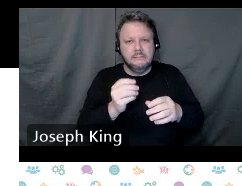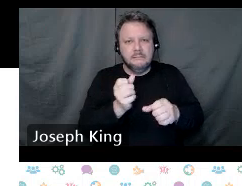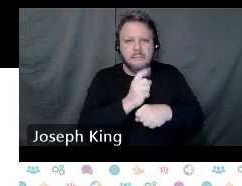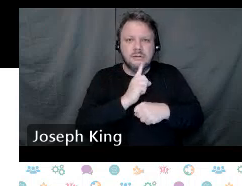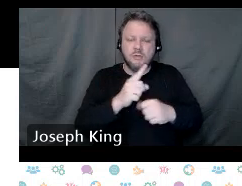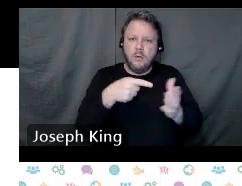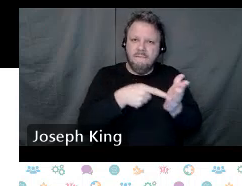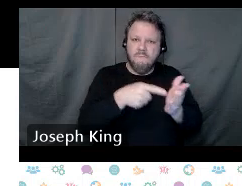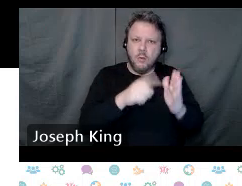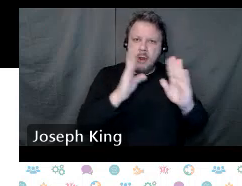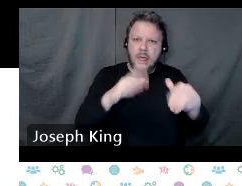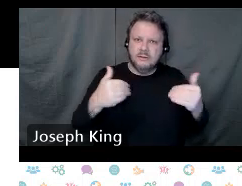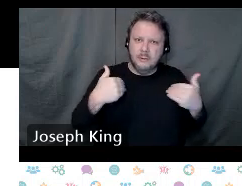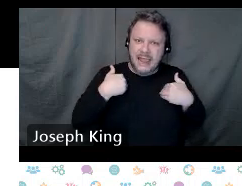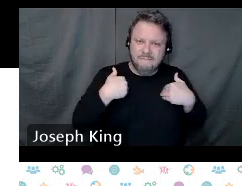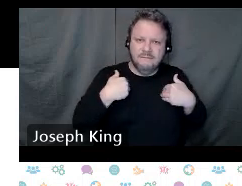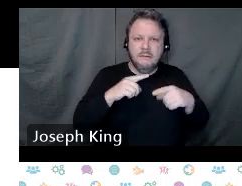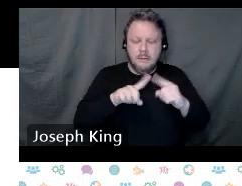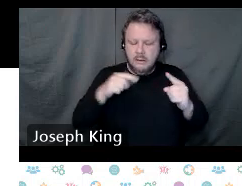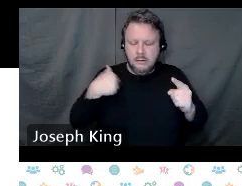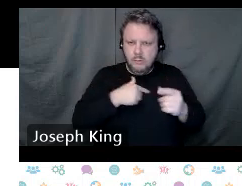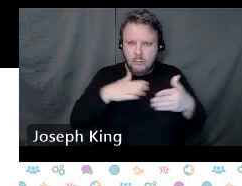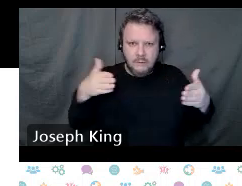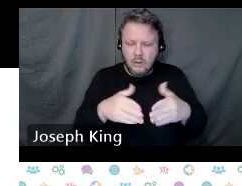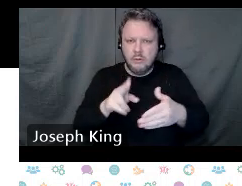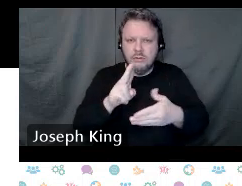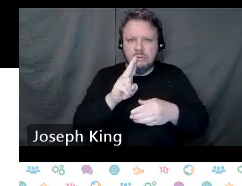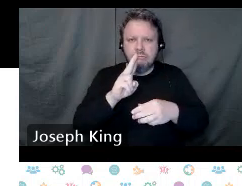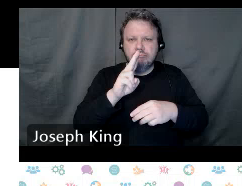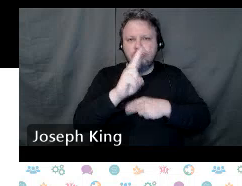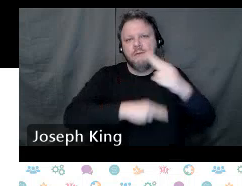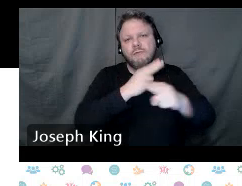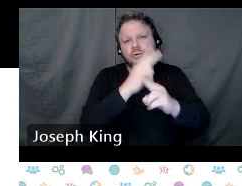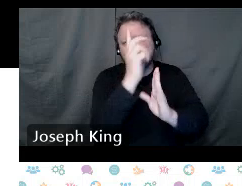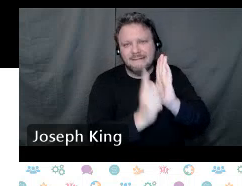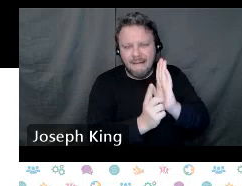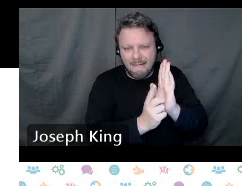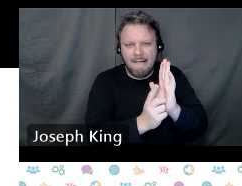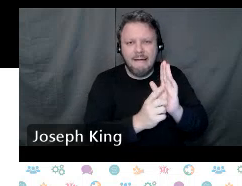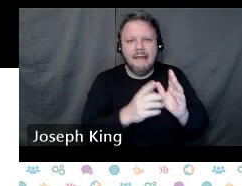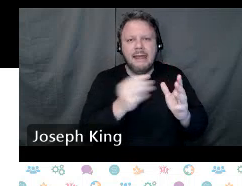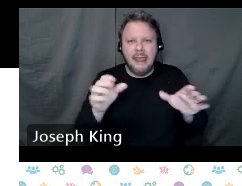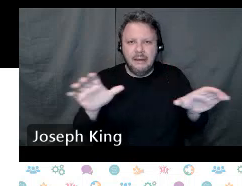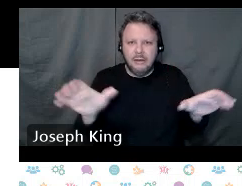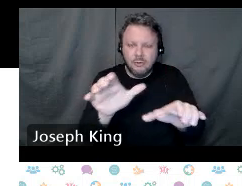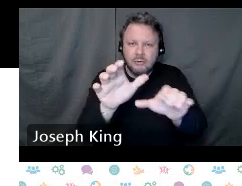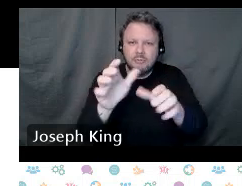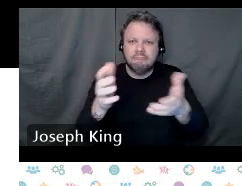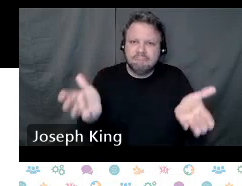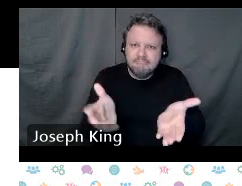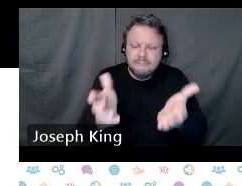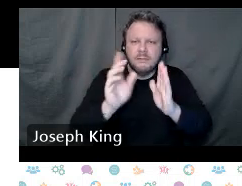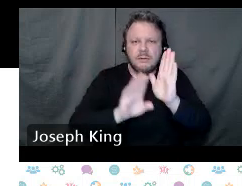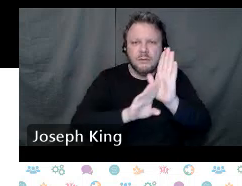Especially affordable housing that we have, but we've been focusing on universal design and encouraging development and